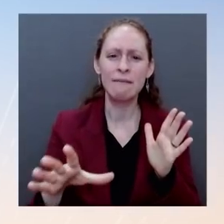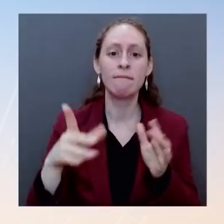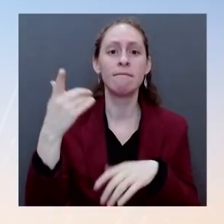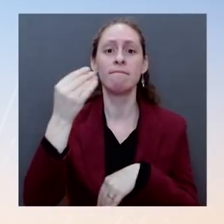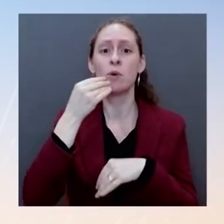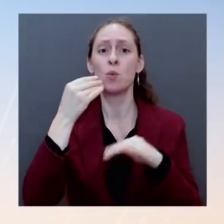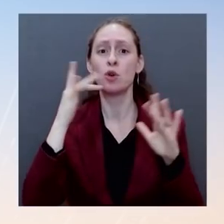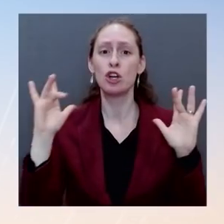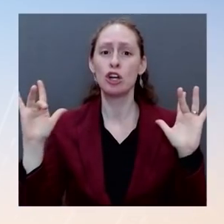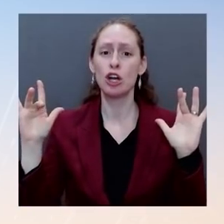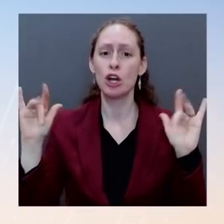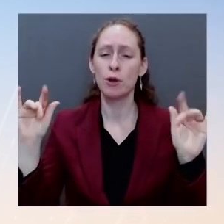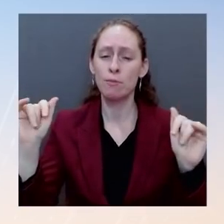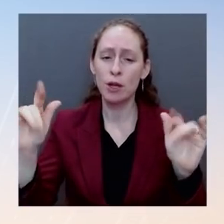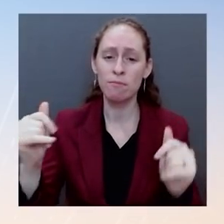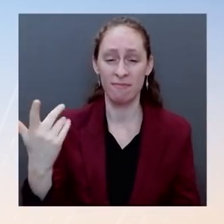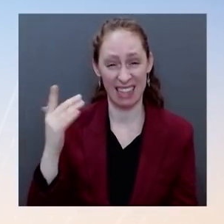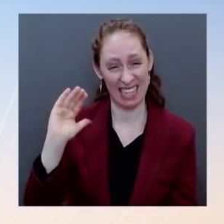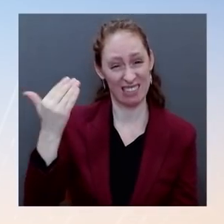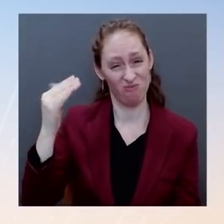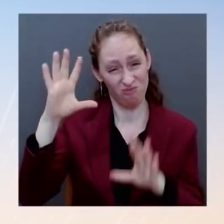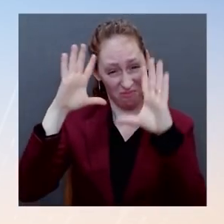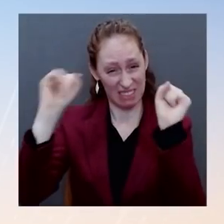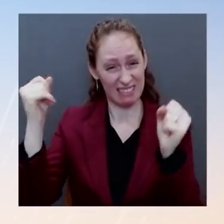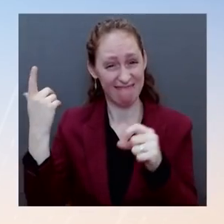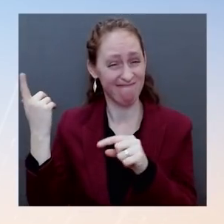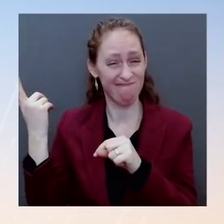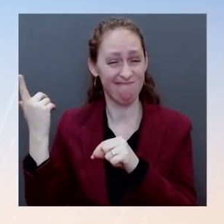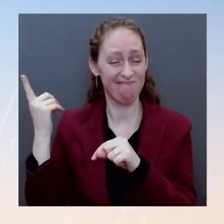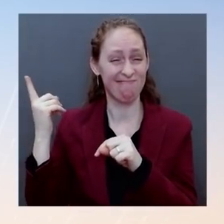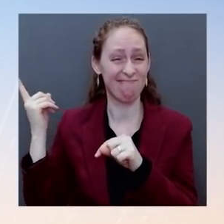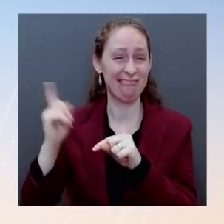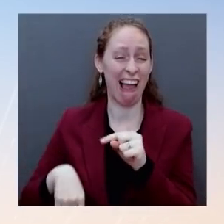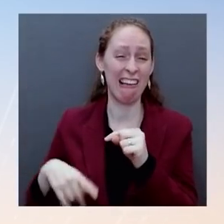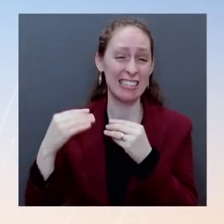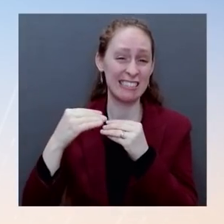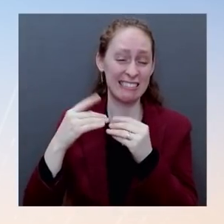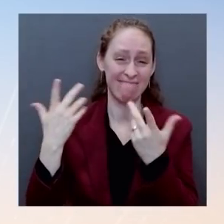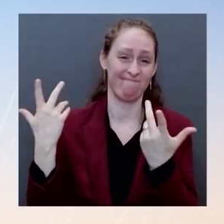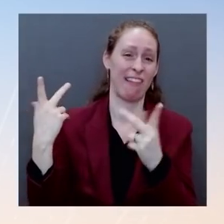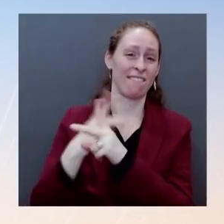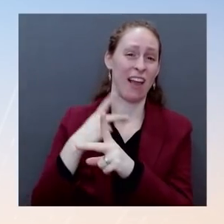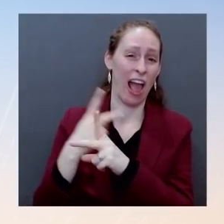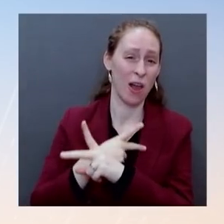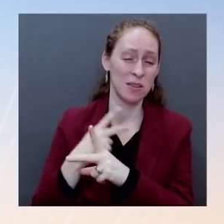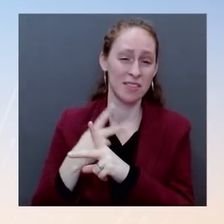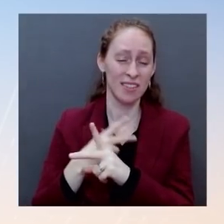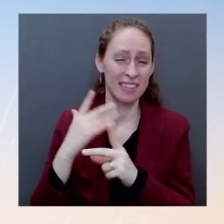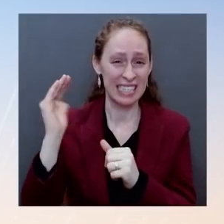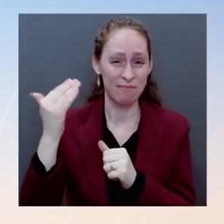Ms. Psaki: I think what it shows -- and you heard Brian talk about this a bit -- is that it's a multi-pronged challenge. And he talked about, obviously,